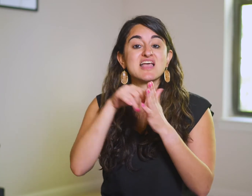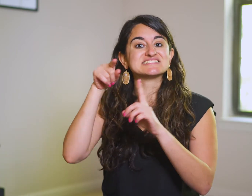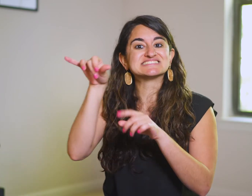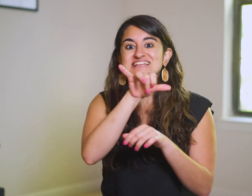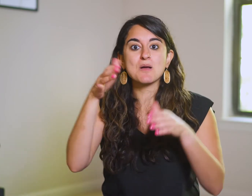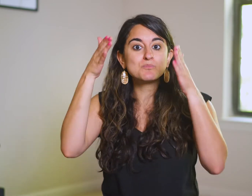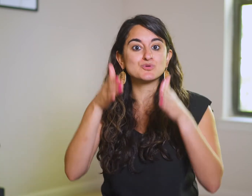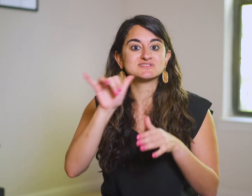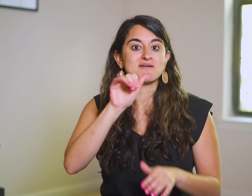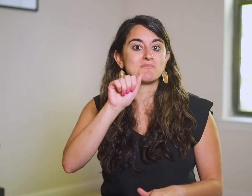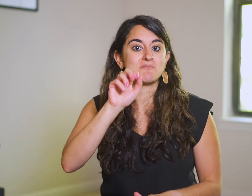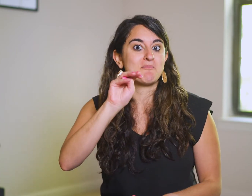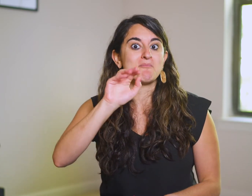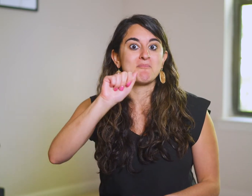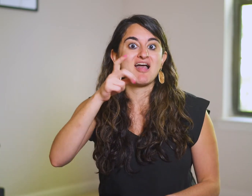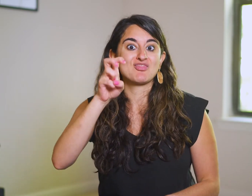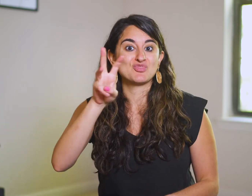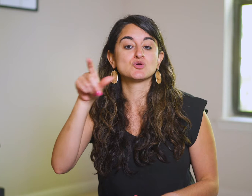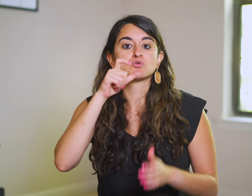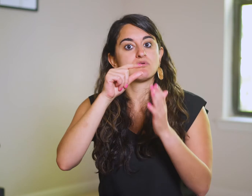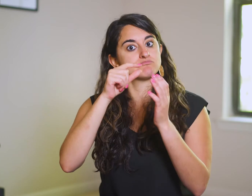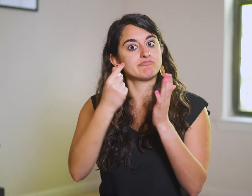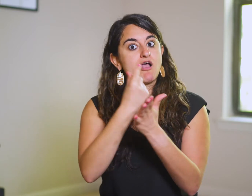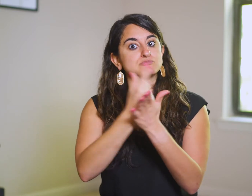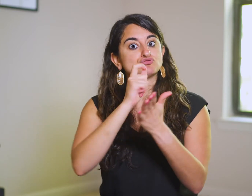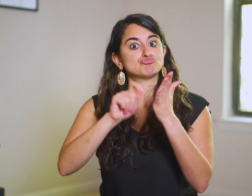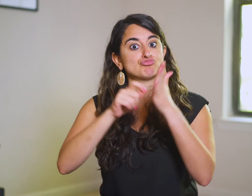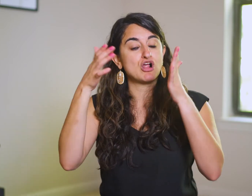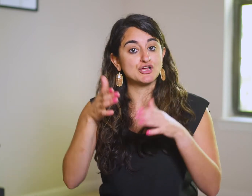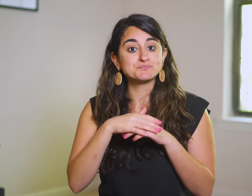the same person as Matthew the gospel writer.